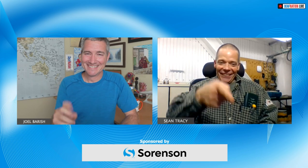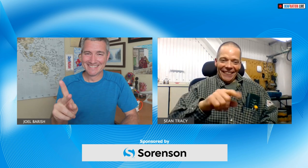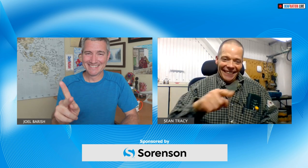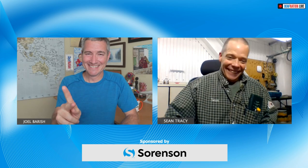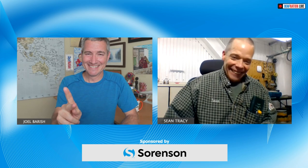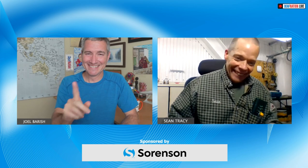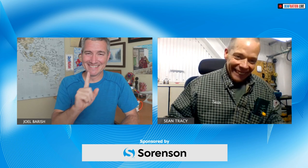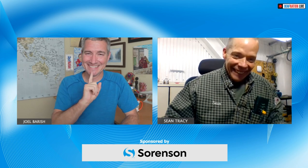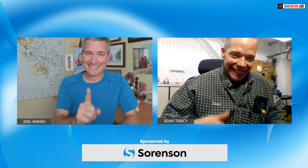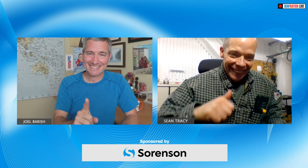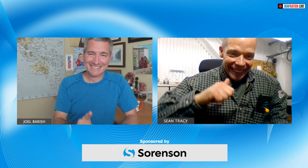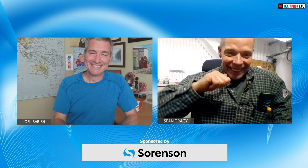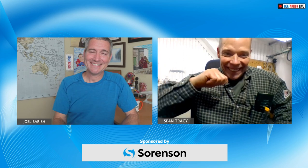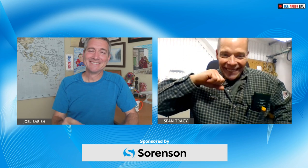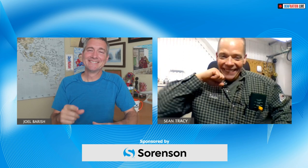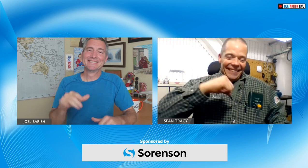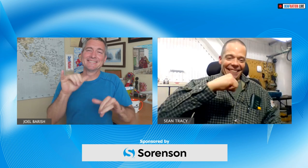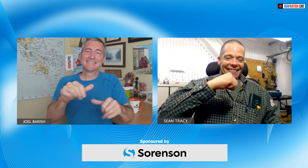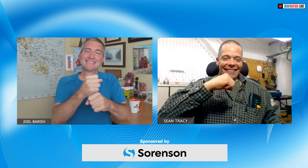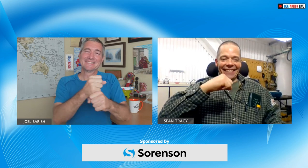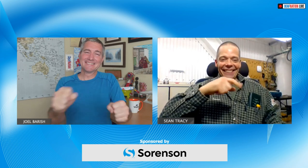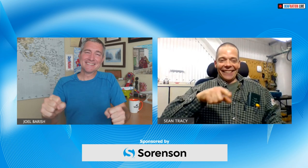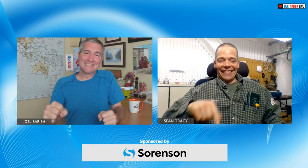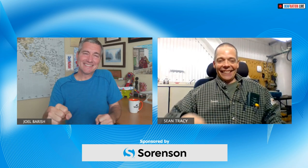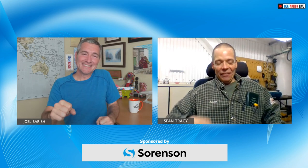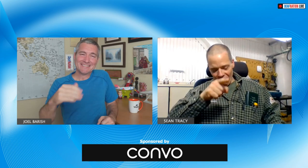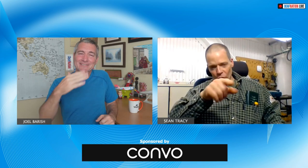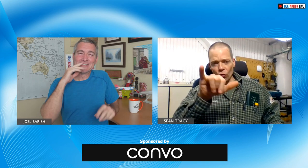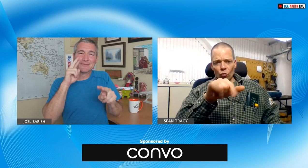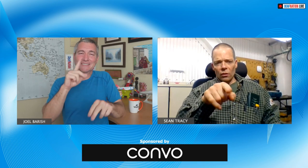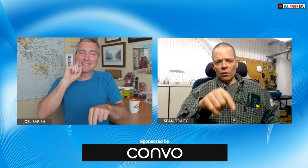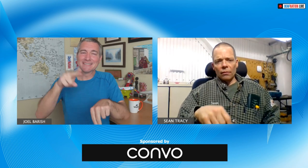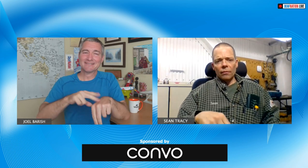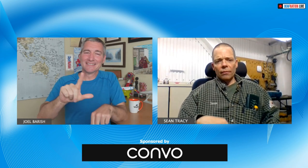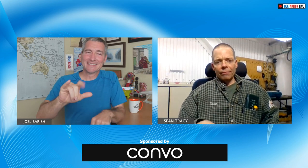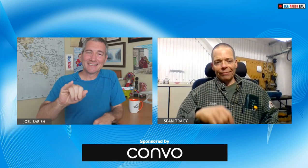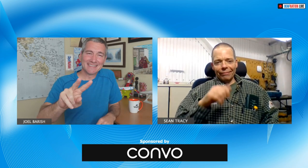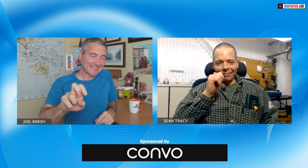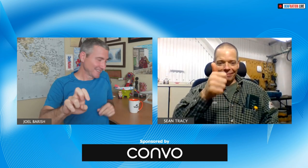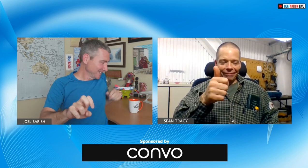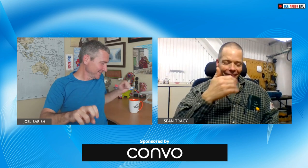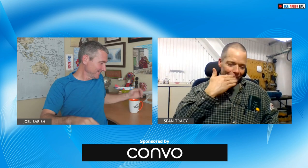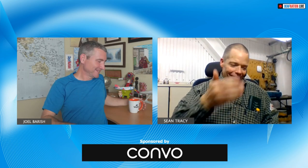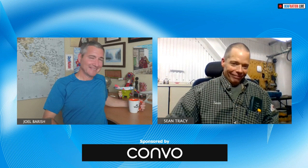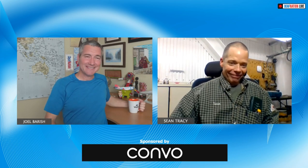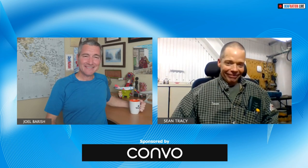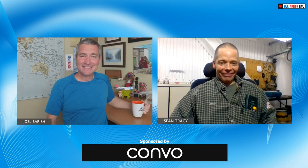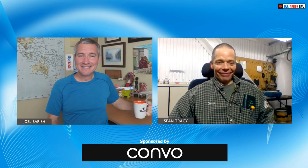Great! Stay safe! Thank you for watching Deaf Nation Live! Thank you!